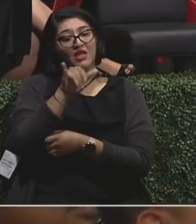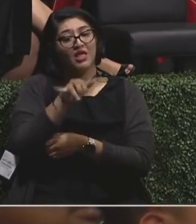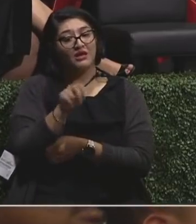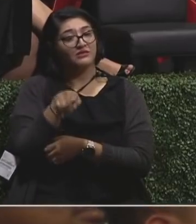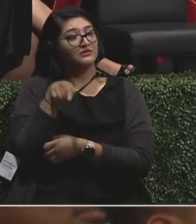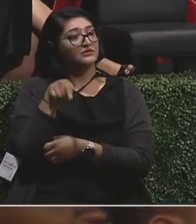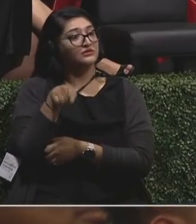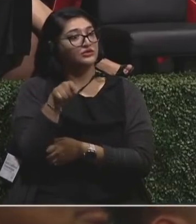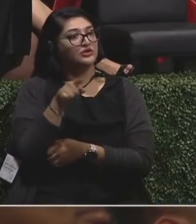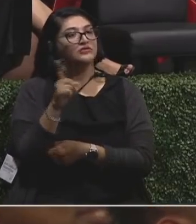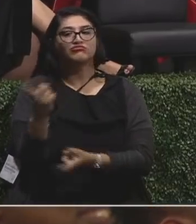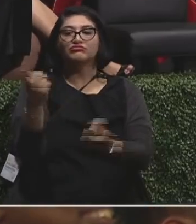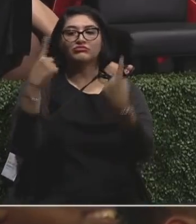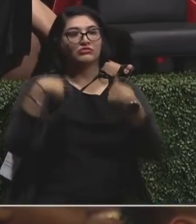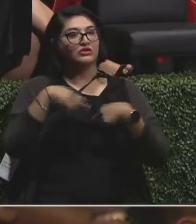WANTED TO HELP FILL THAT NEED.